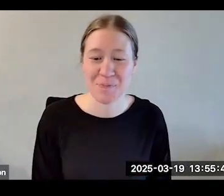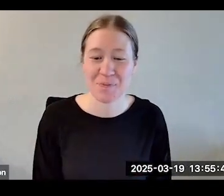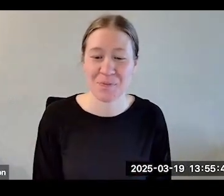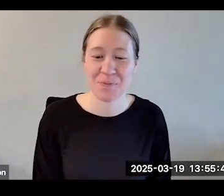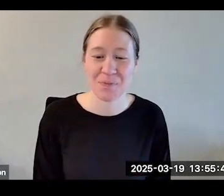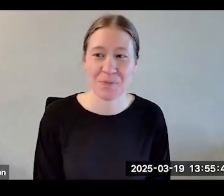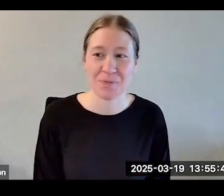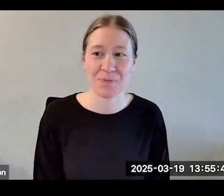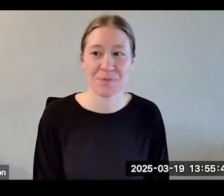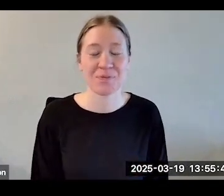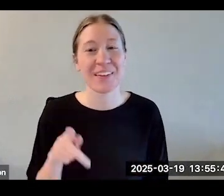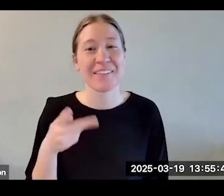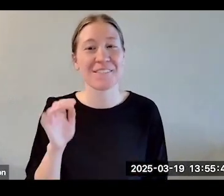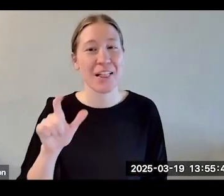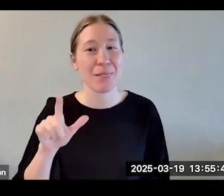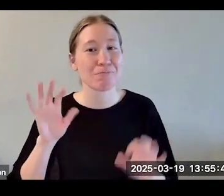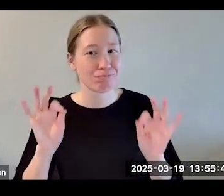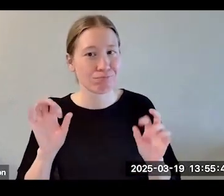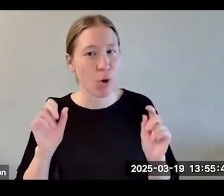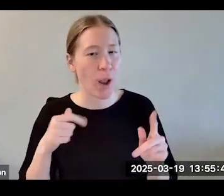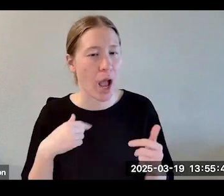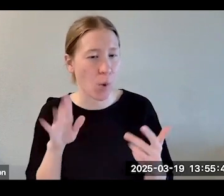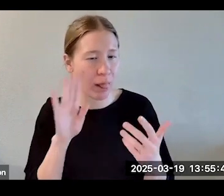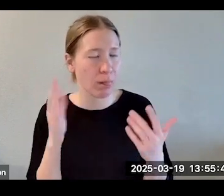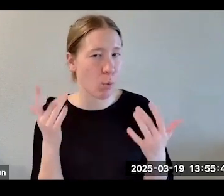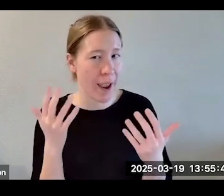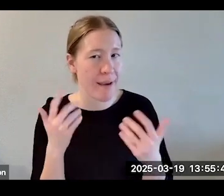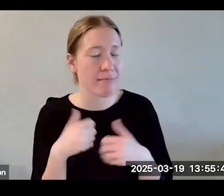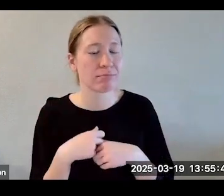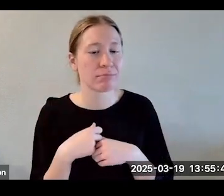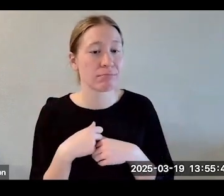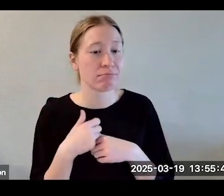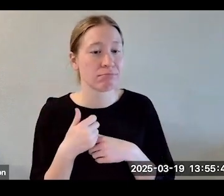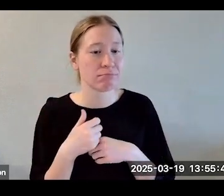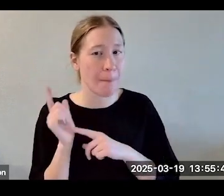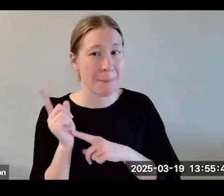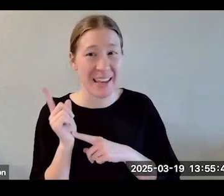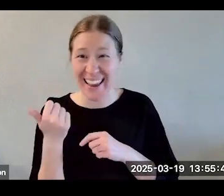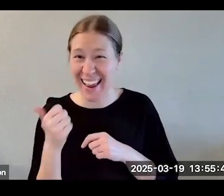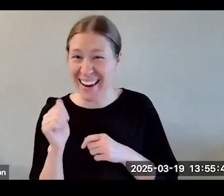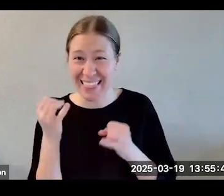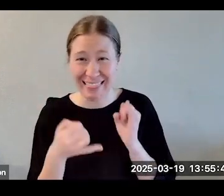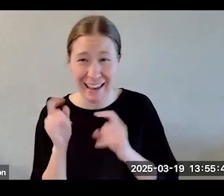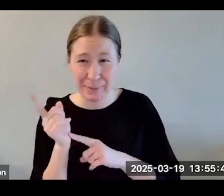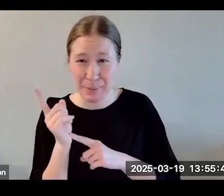All right, so I'll give it a minute. Does anyone have any last-minute questions